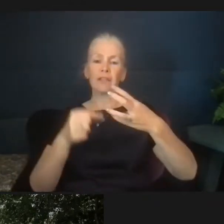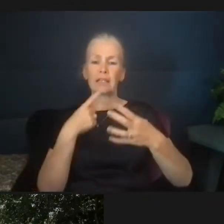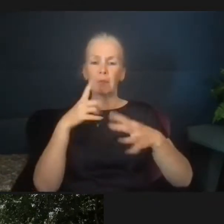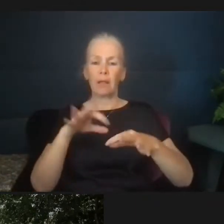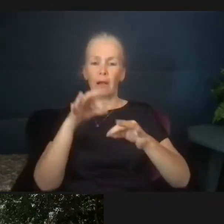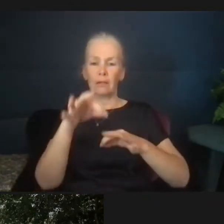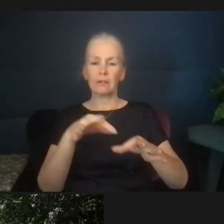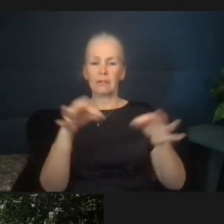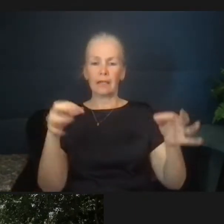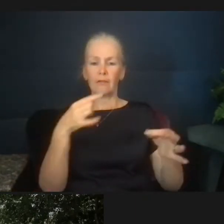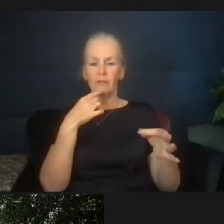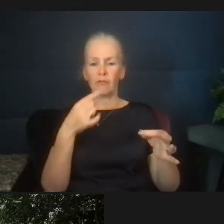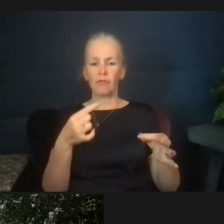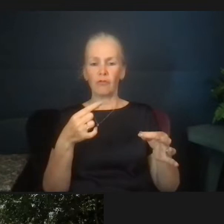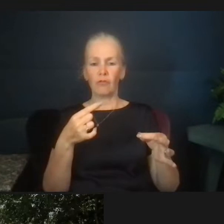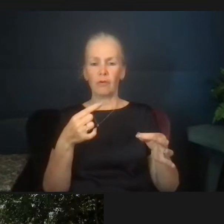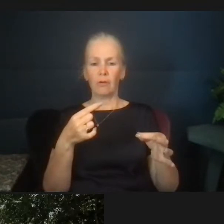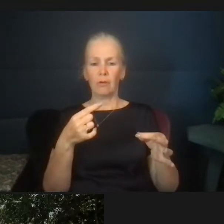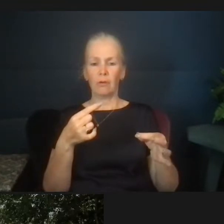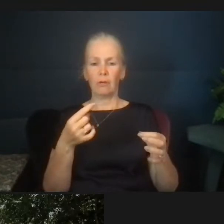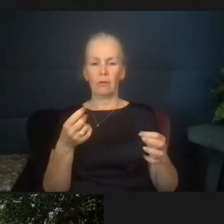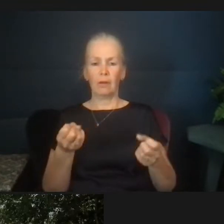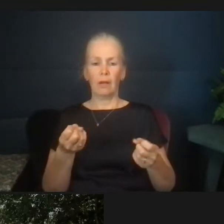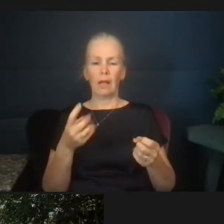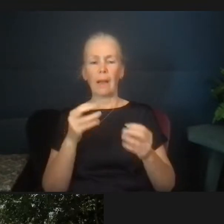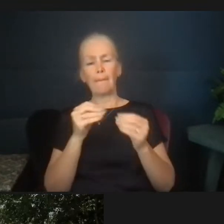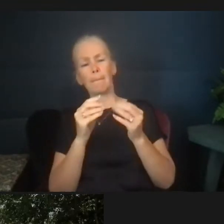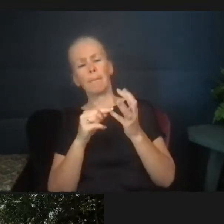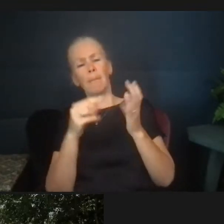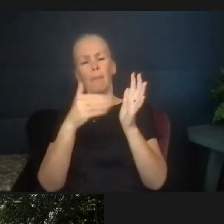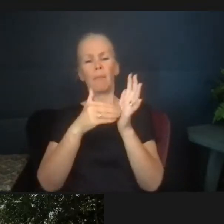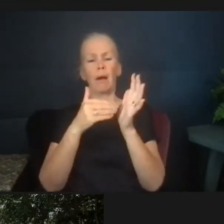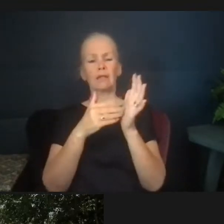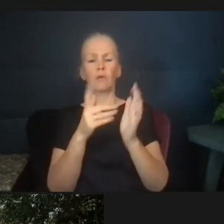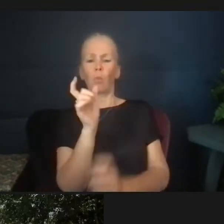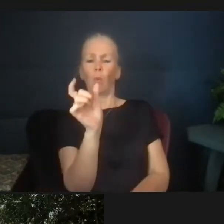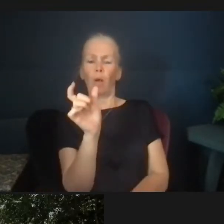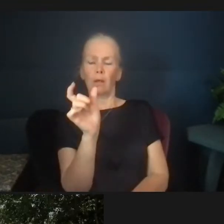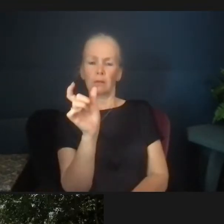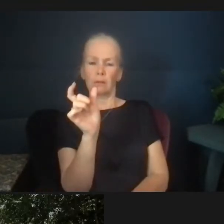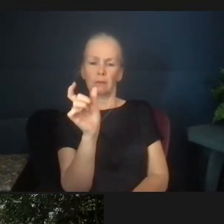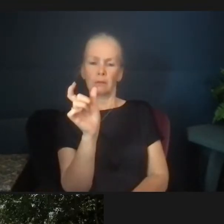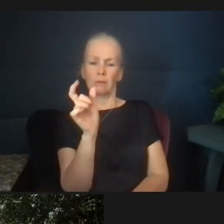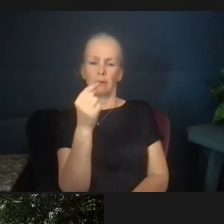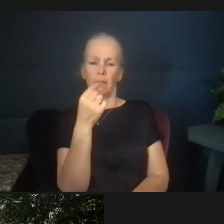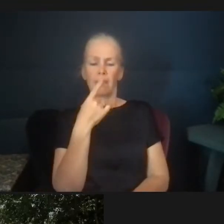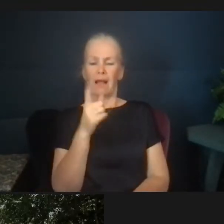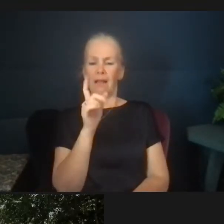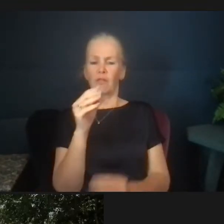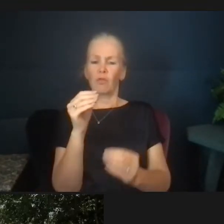of intersectionality as a really as a buzzword. This kind of ornamental buzzword which has